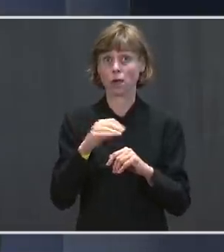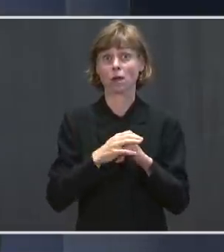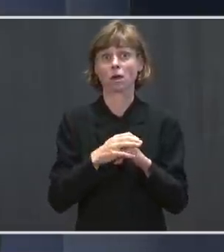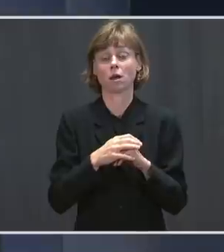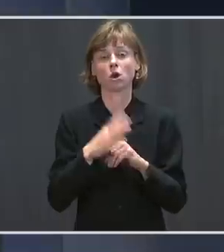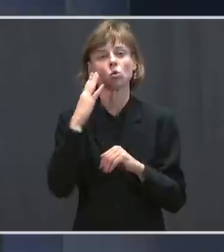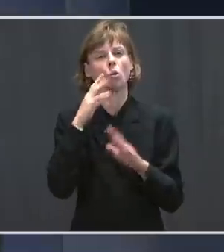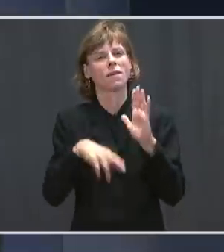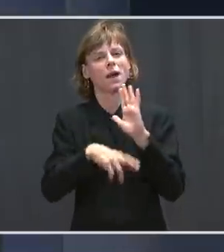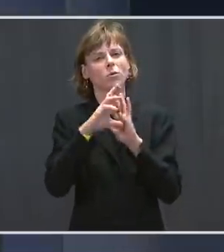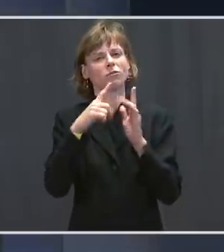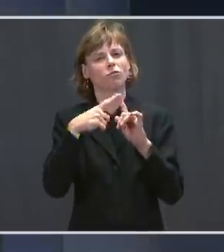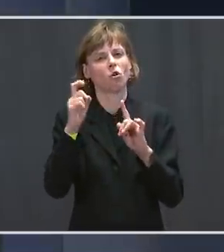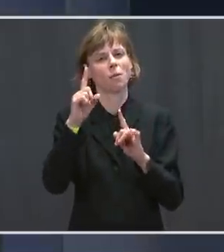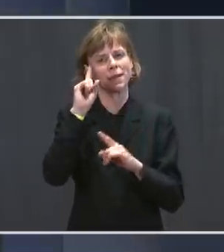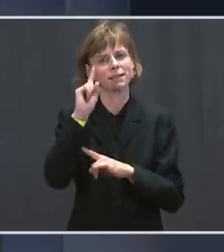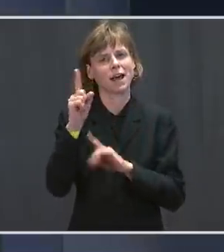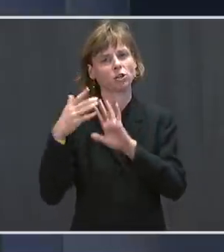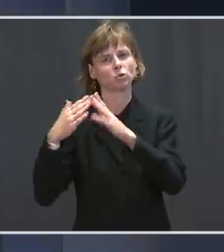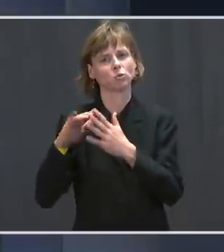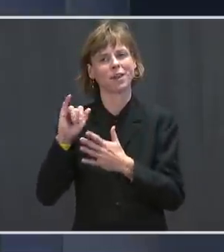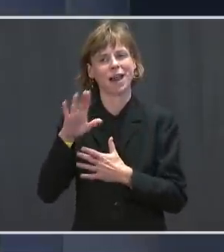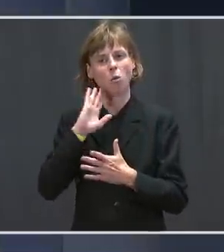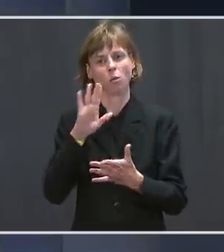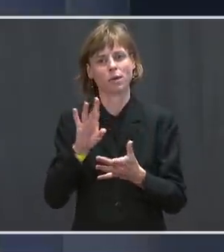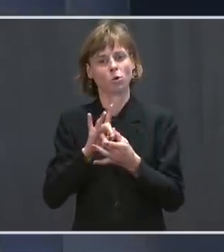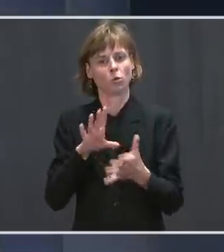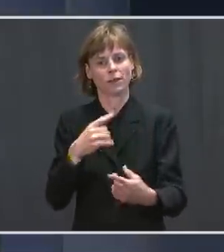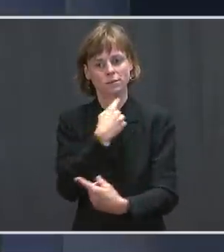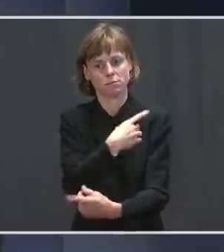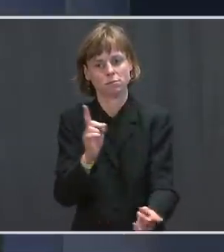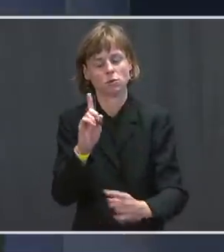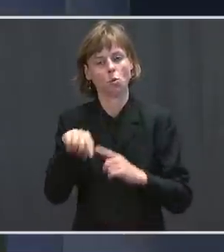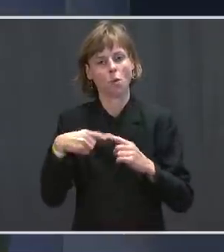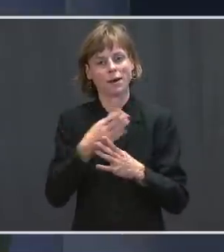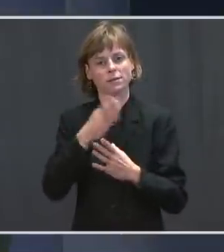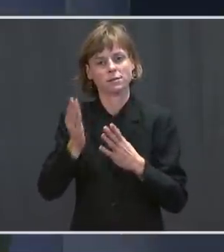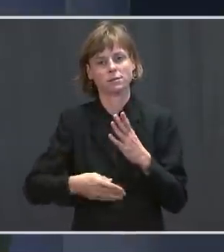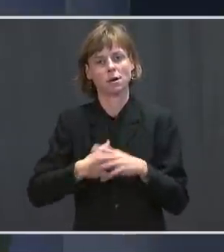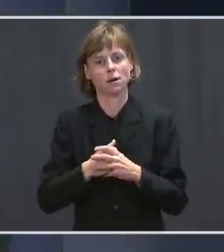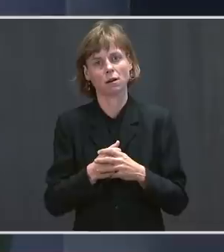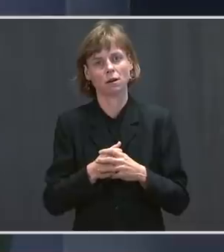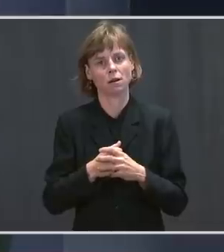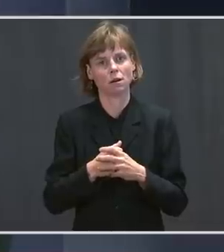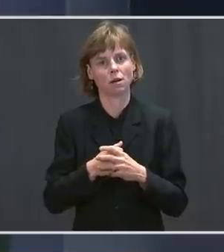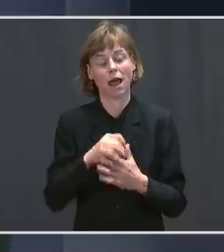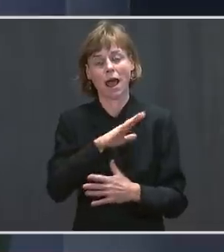and it will be released on the timeline of when it's completed. And we certainly would never take a step to expedite